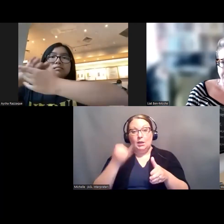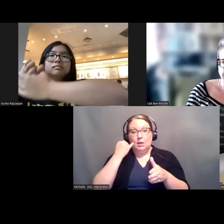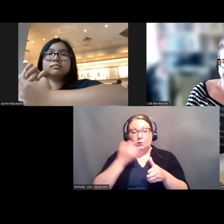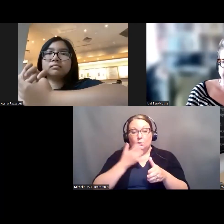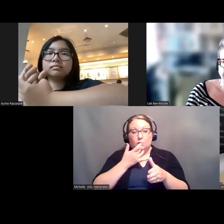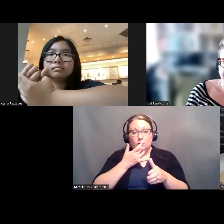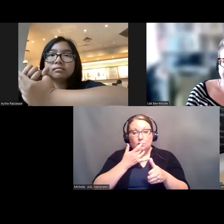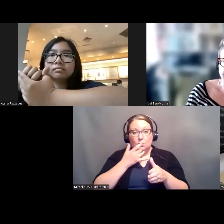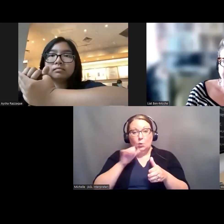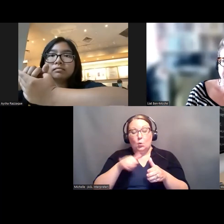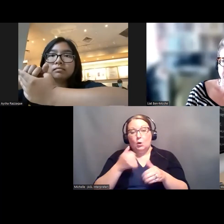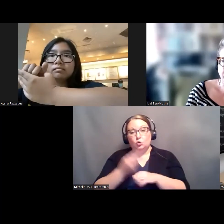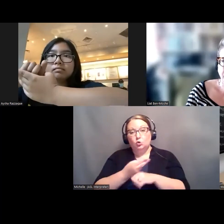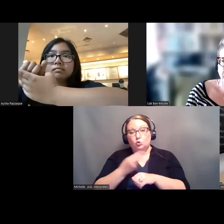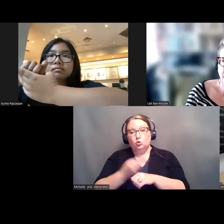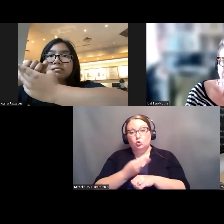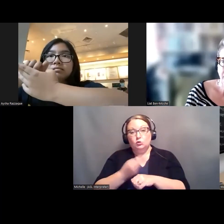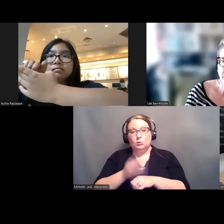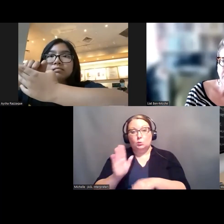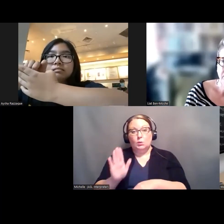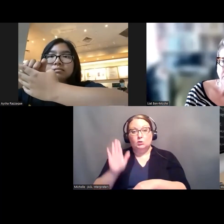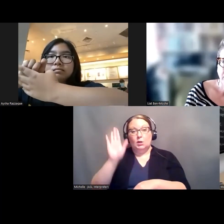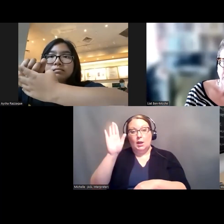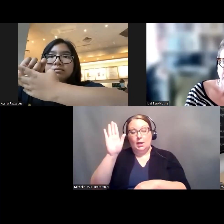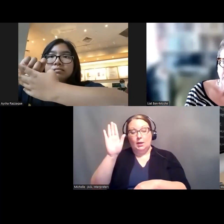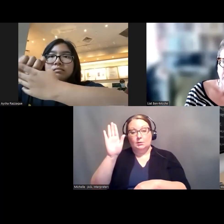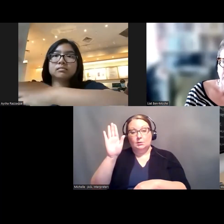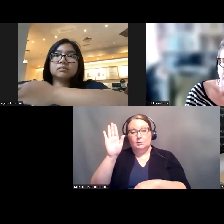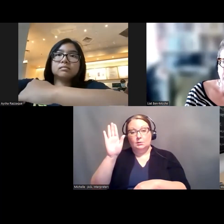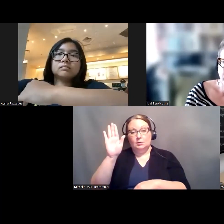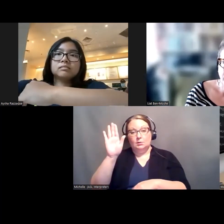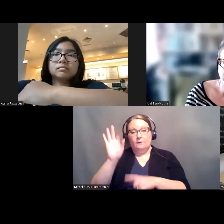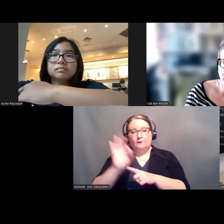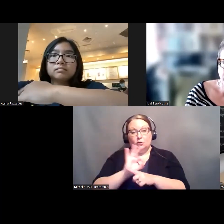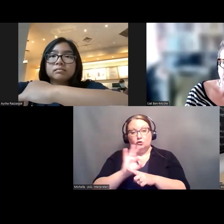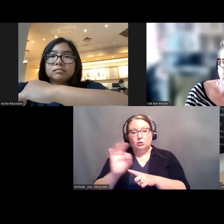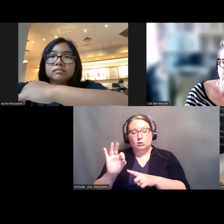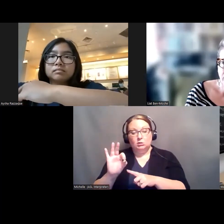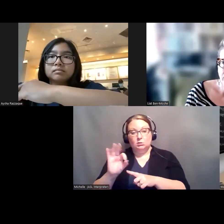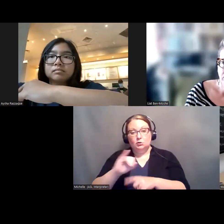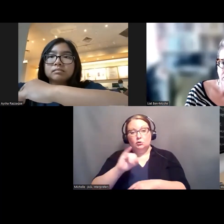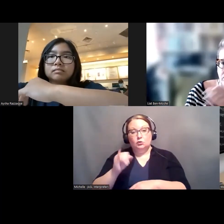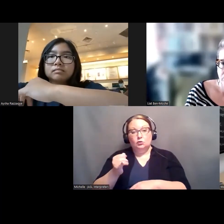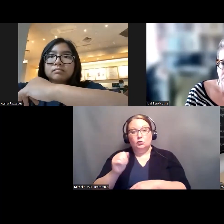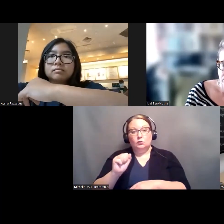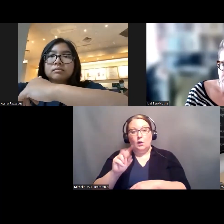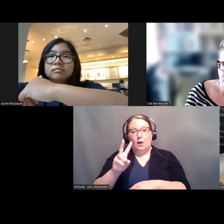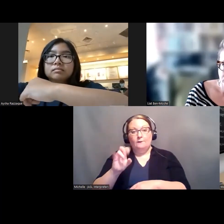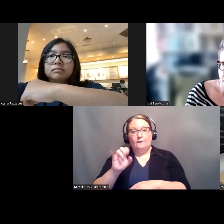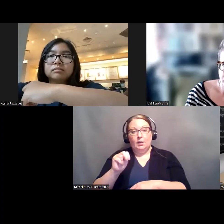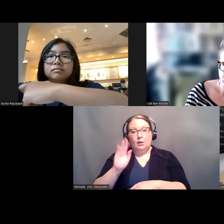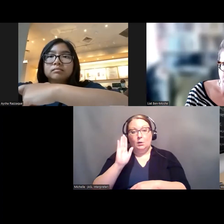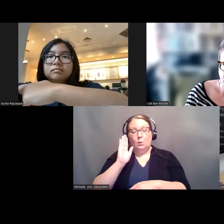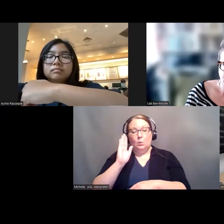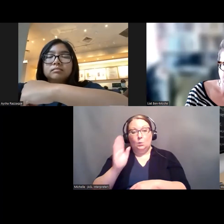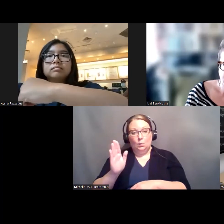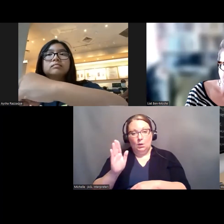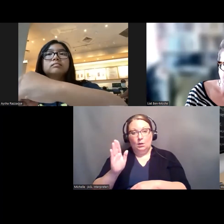You can also use the Raise Hand function, and Javin who's on the call will be reading out